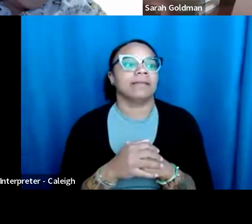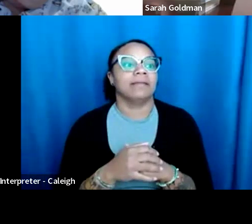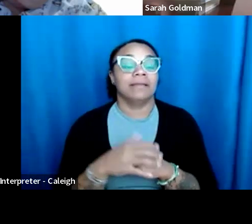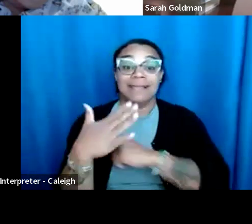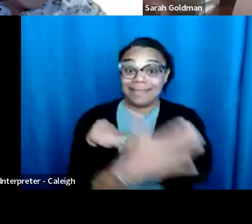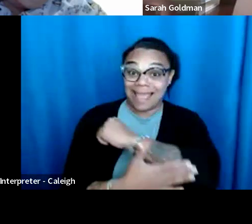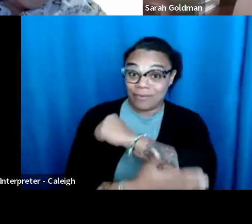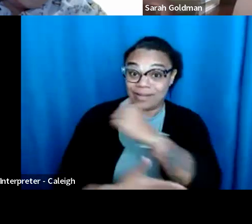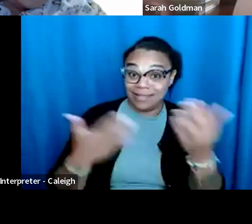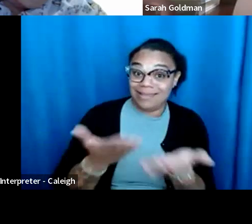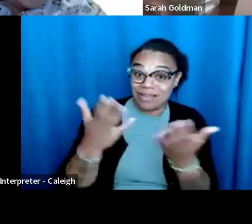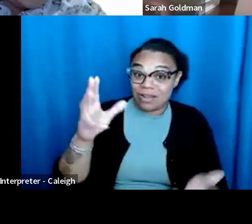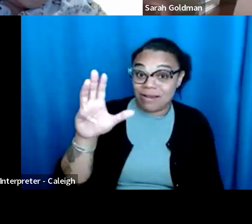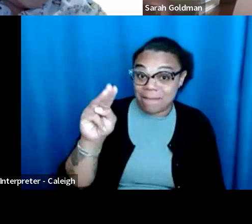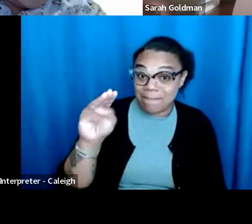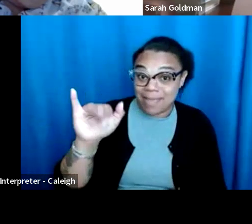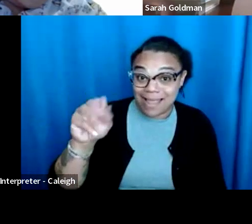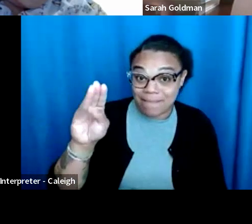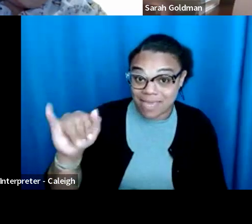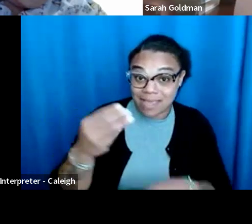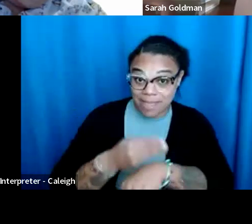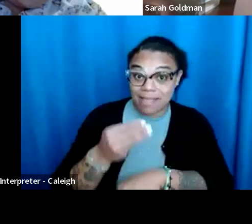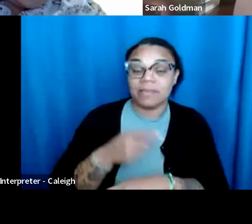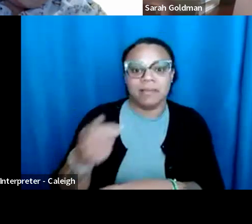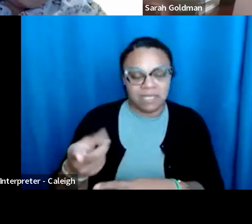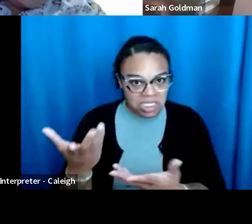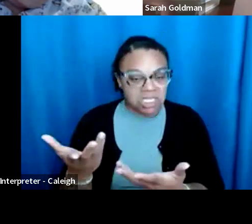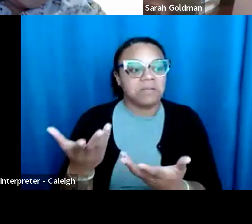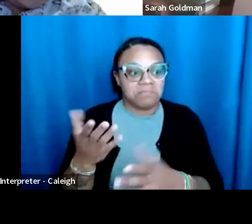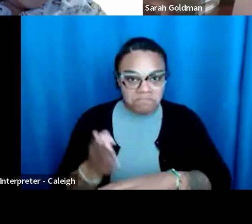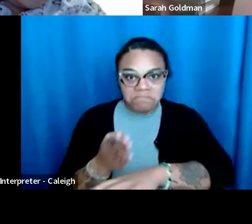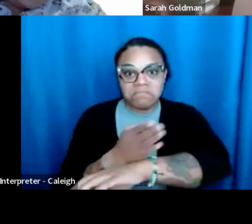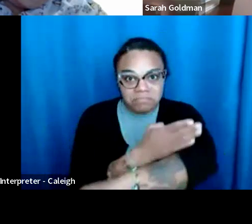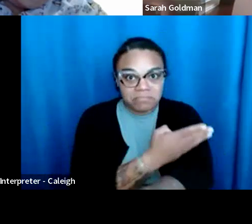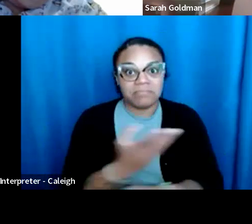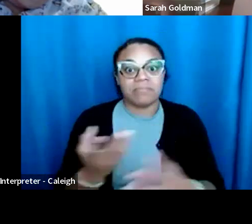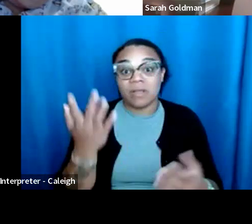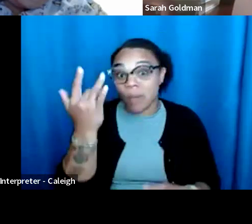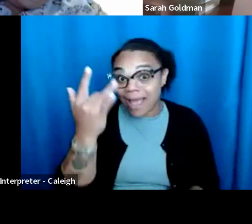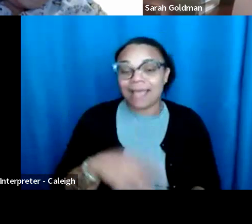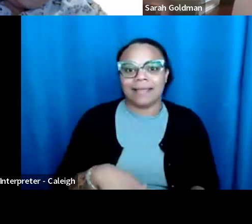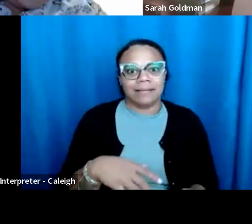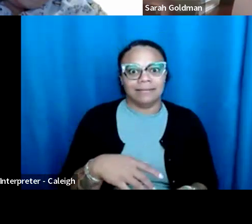and that is through the elbow grease, the sweat, the tears, the crying, the cursing, all of it,